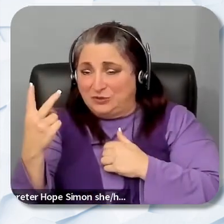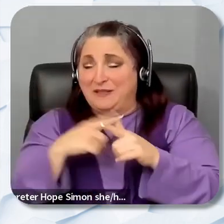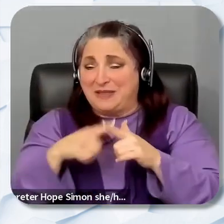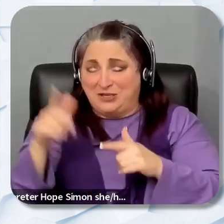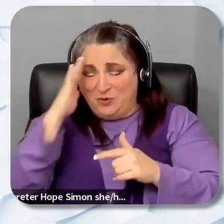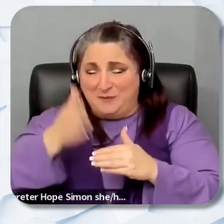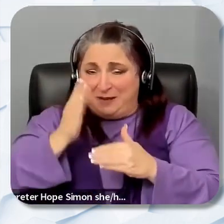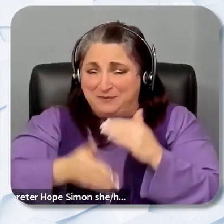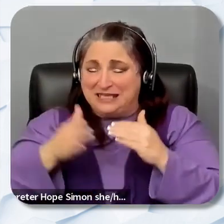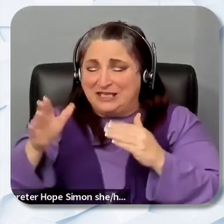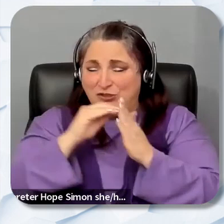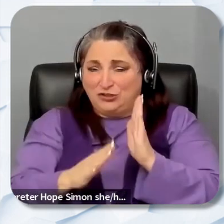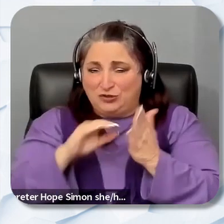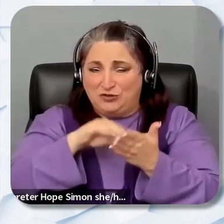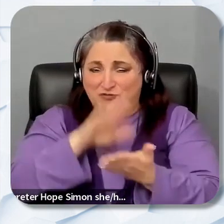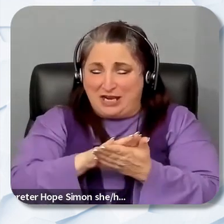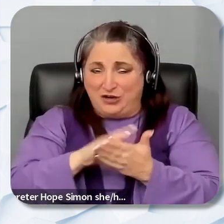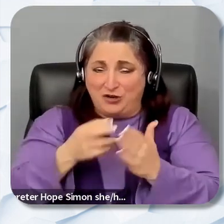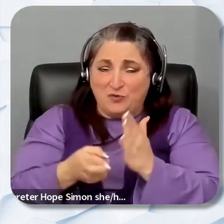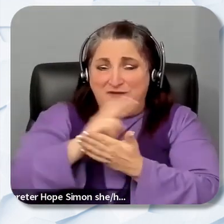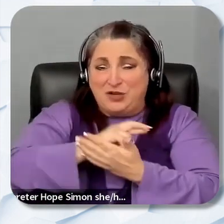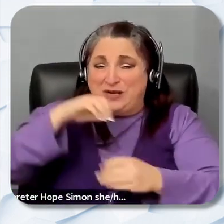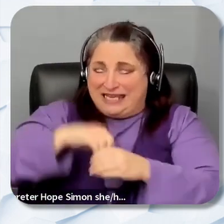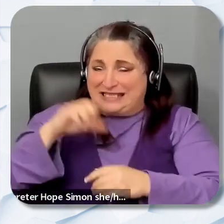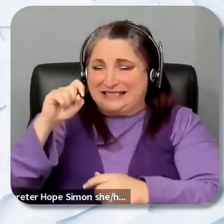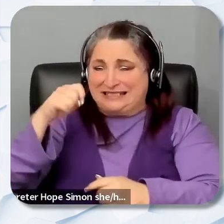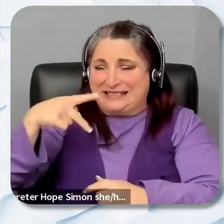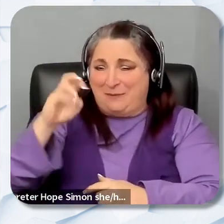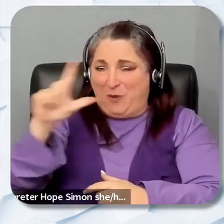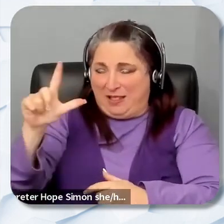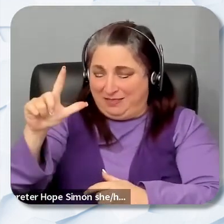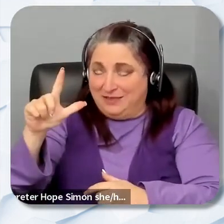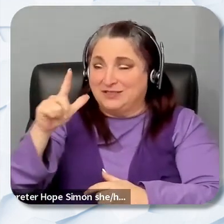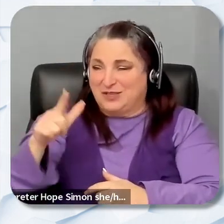record review in Stepwell. And so this training will go into the details of how to get into